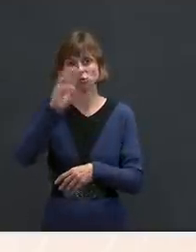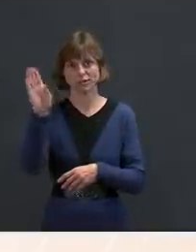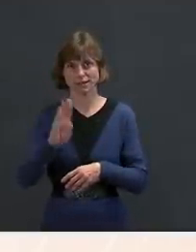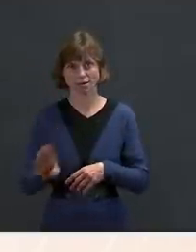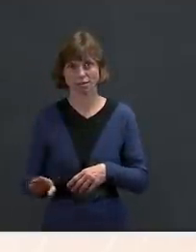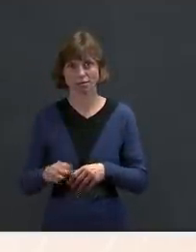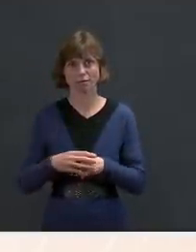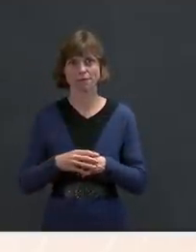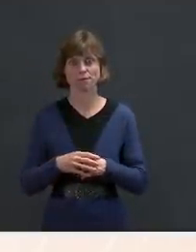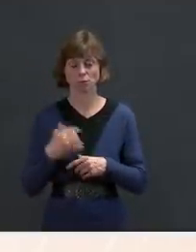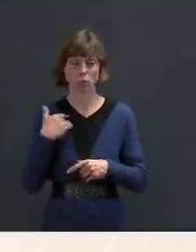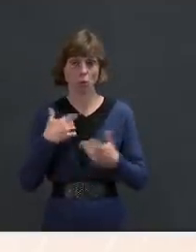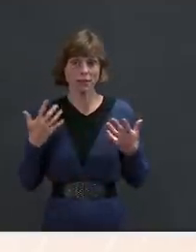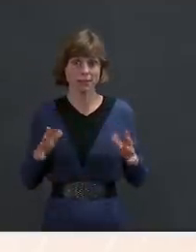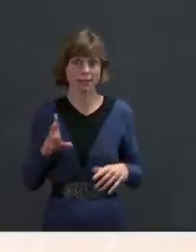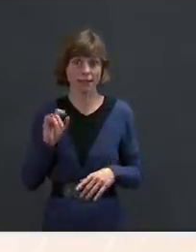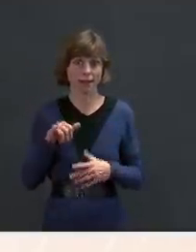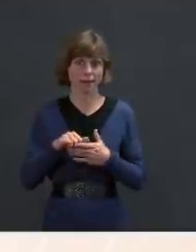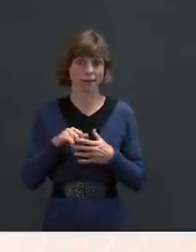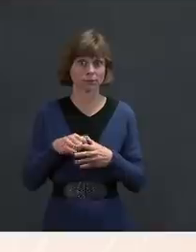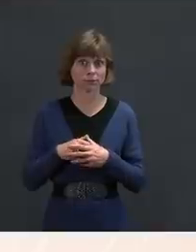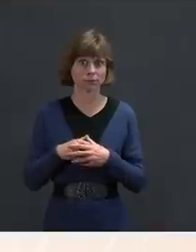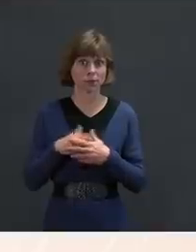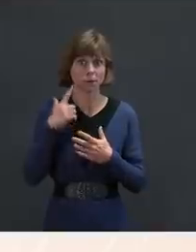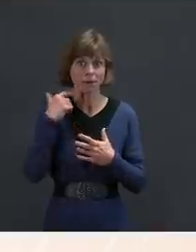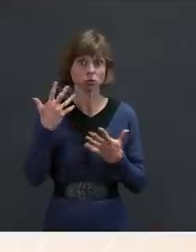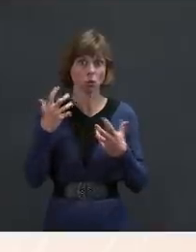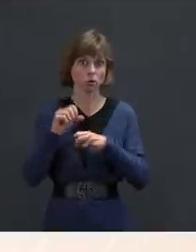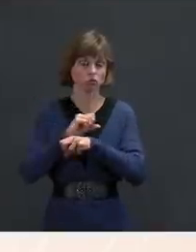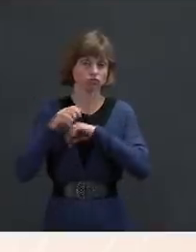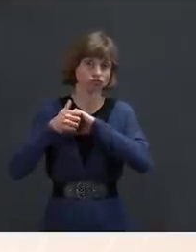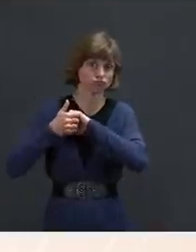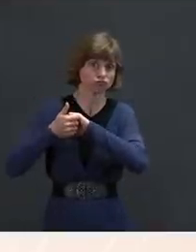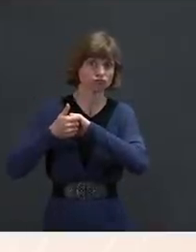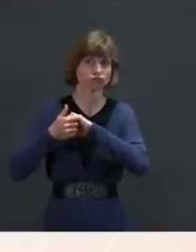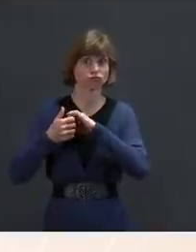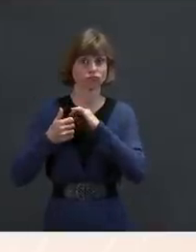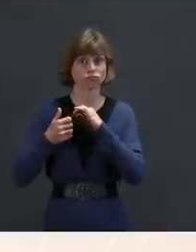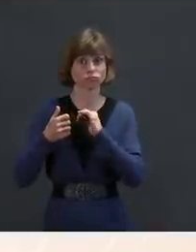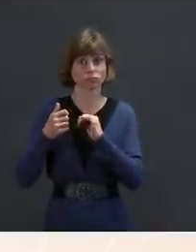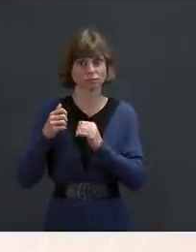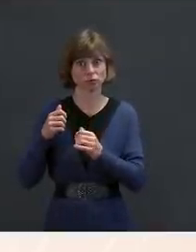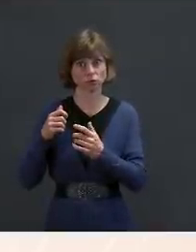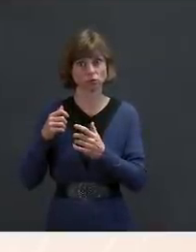We did that, of course, because we want to be a collaborative and cooperative partner in addressing the pandemic.